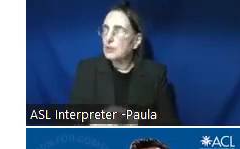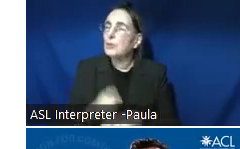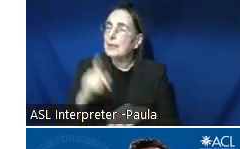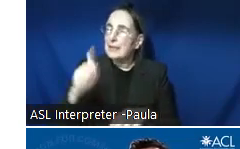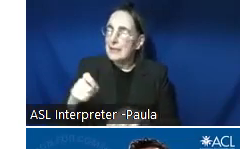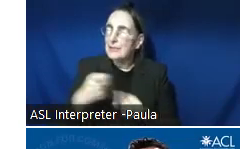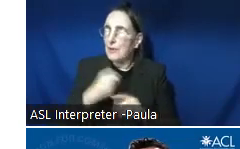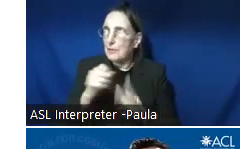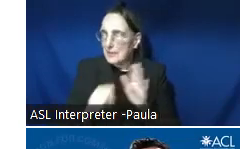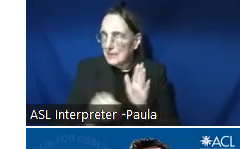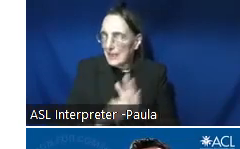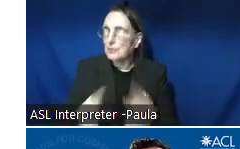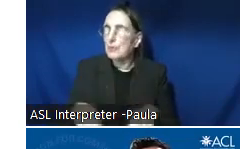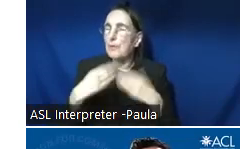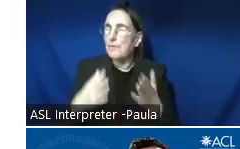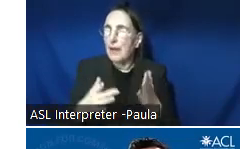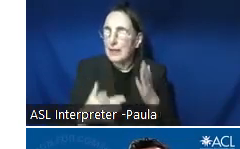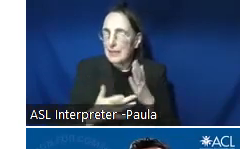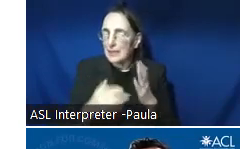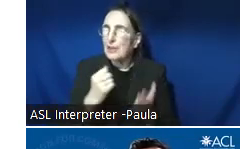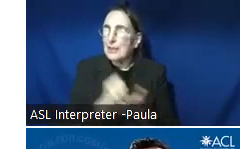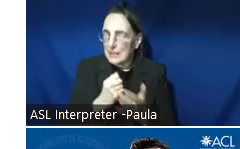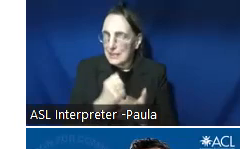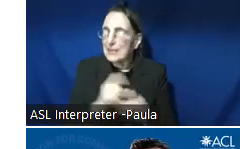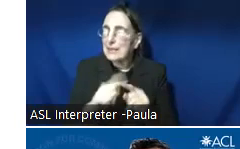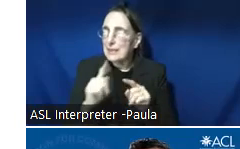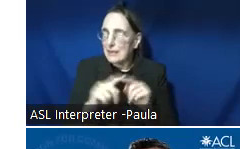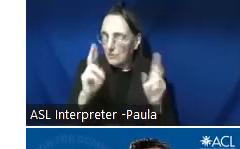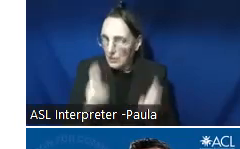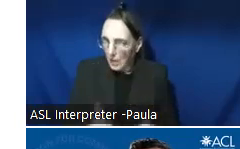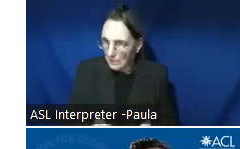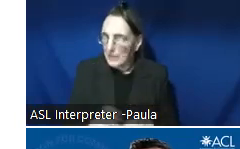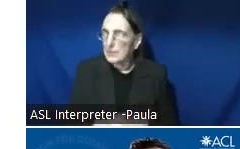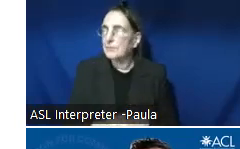technical assistance in a variety of topics, including but not limited to strategies for creating new partnerships,